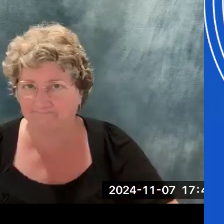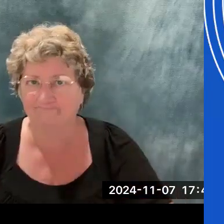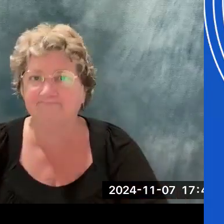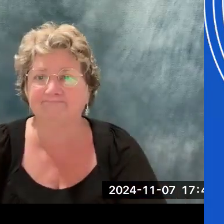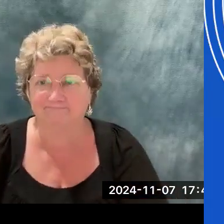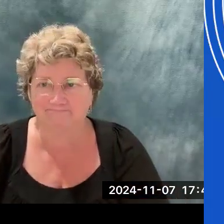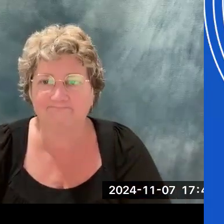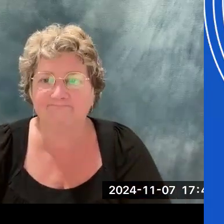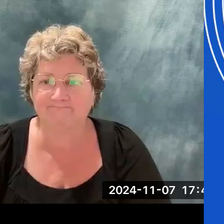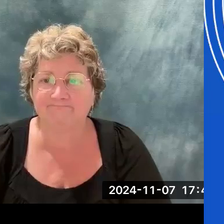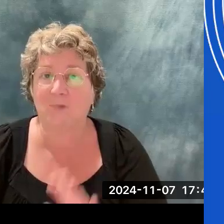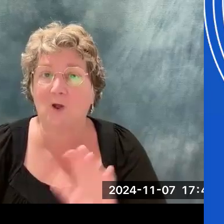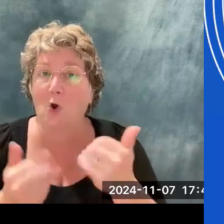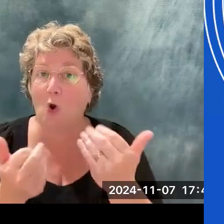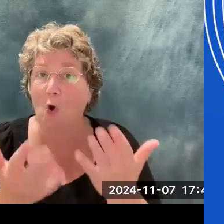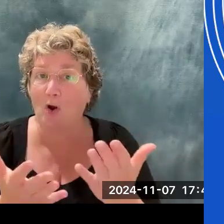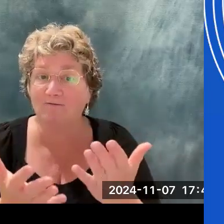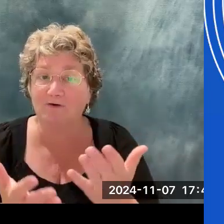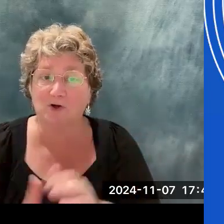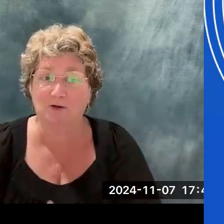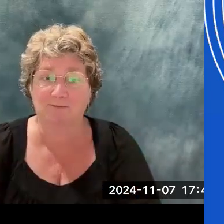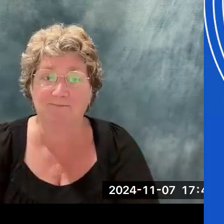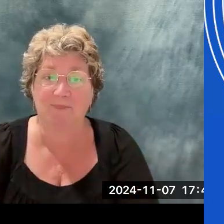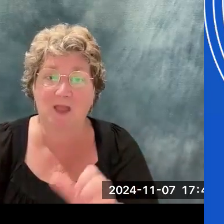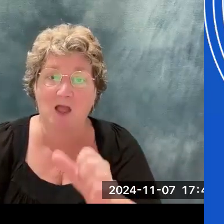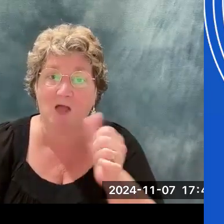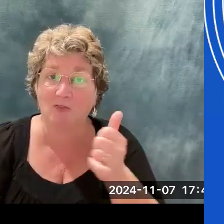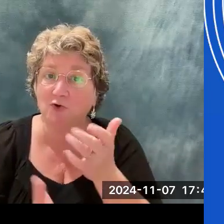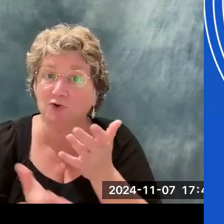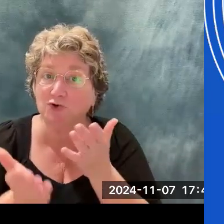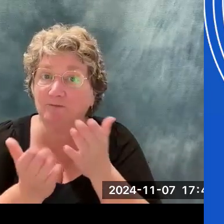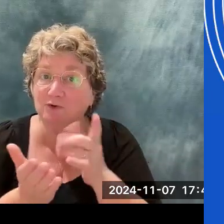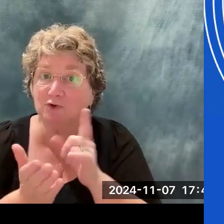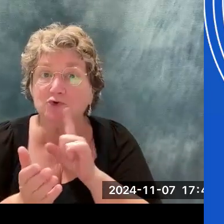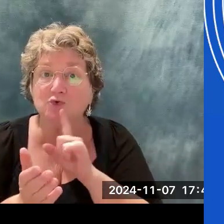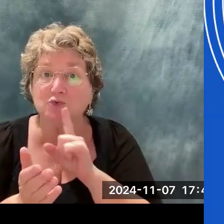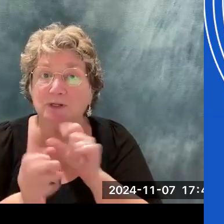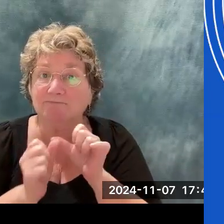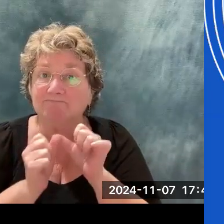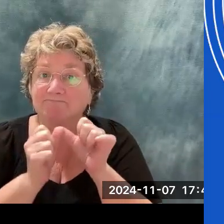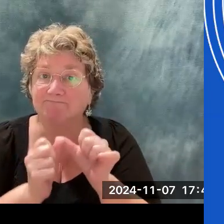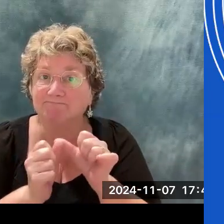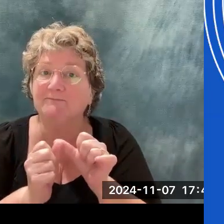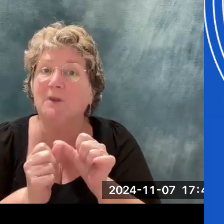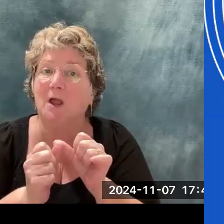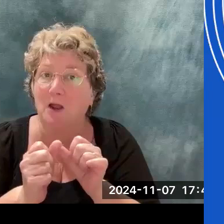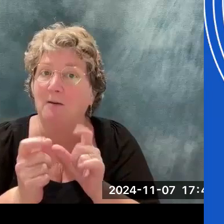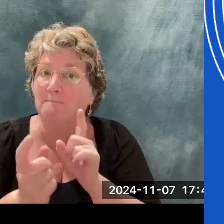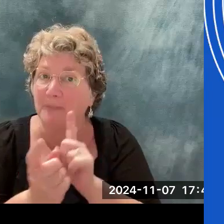what we call or refer to as bridger services, where, again, they're continuing to meet with them and offer supports, whether that be clinical